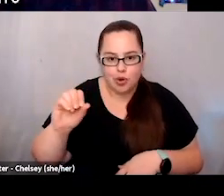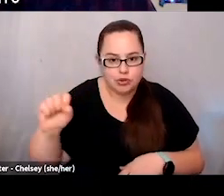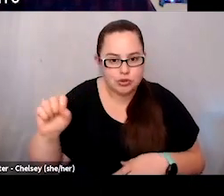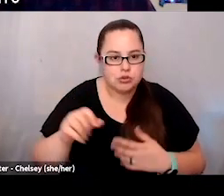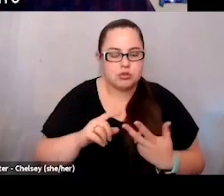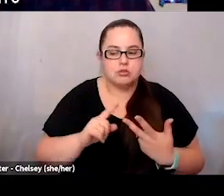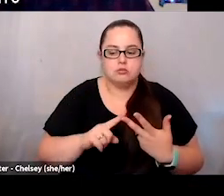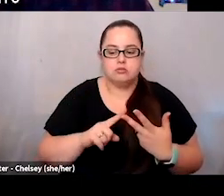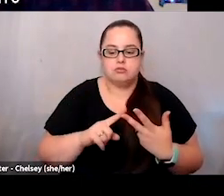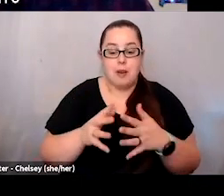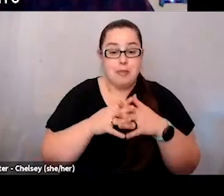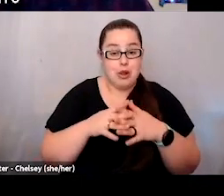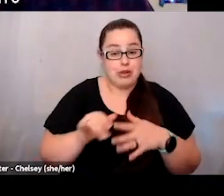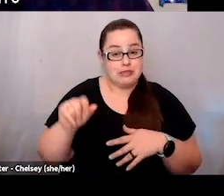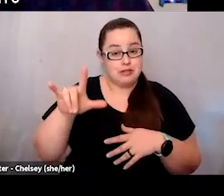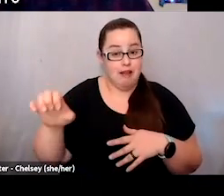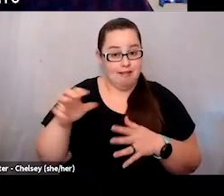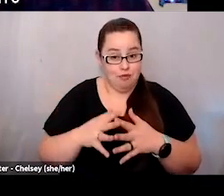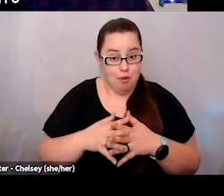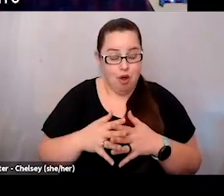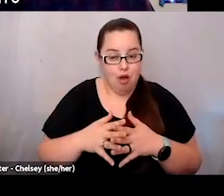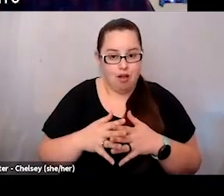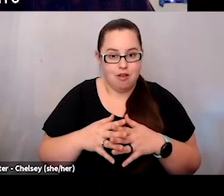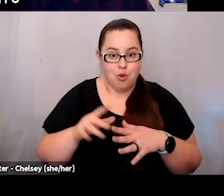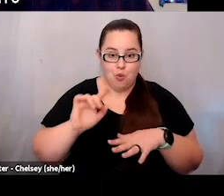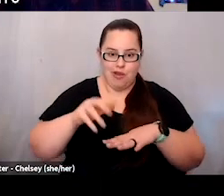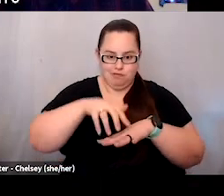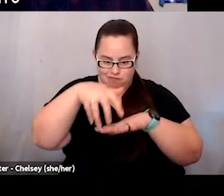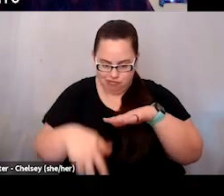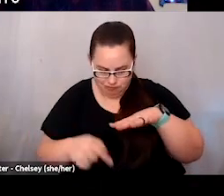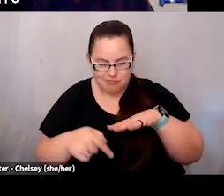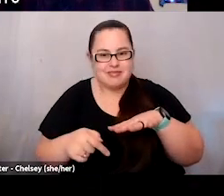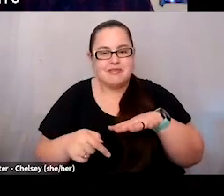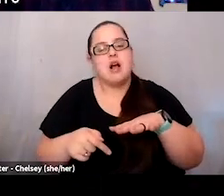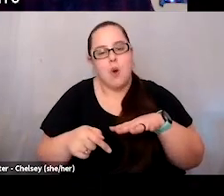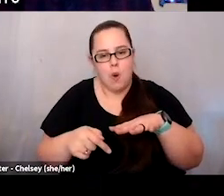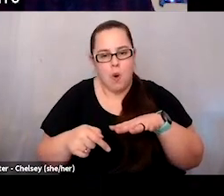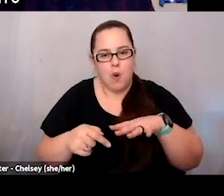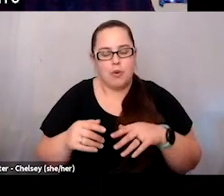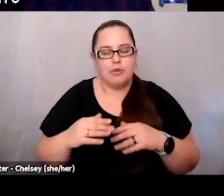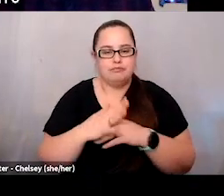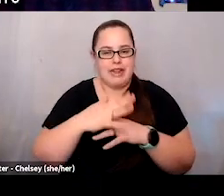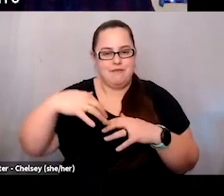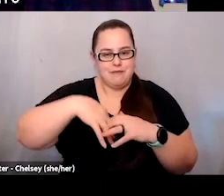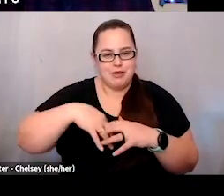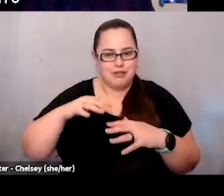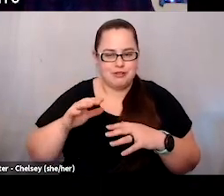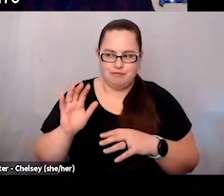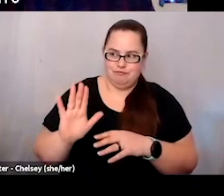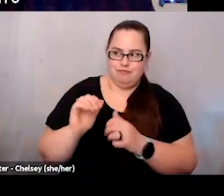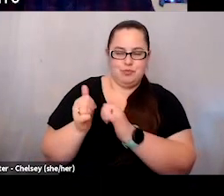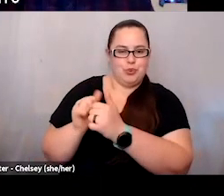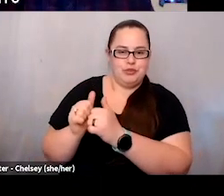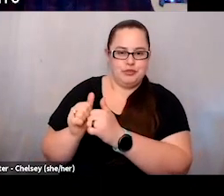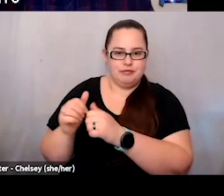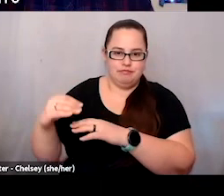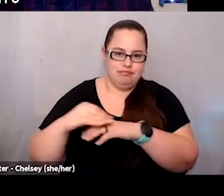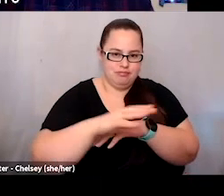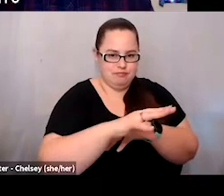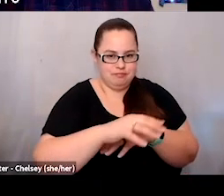football, have their roots in Native American athletics. Alright, so we're looking at a map